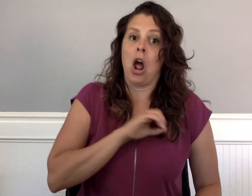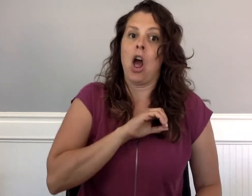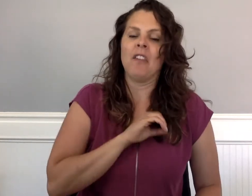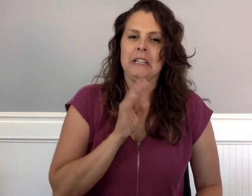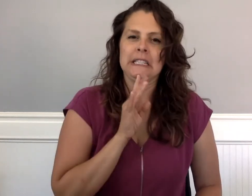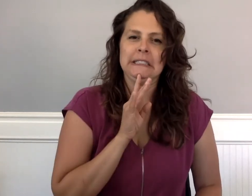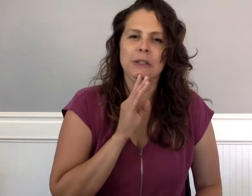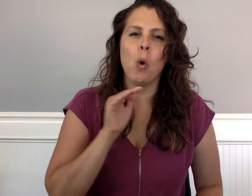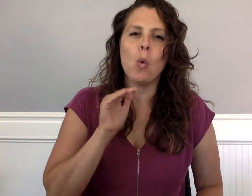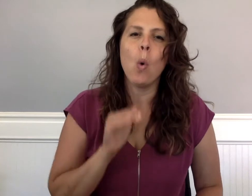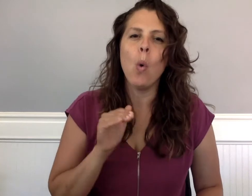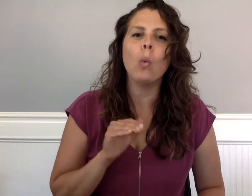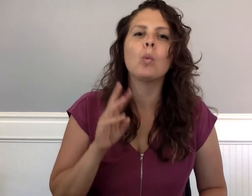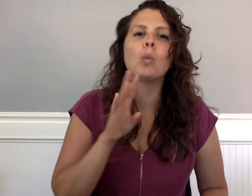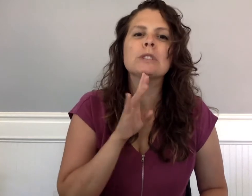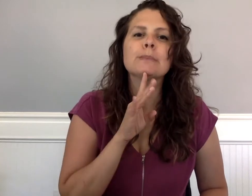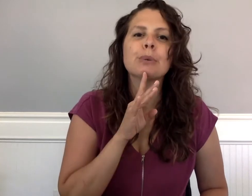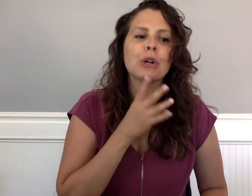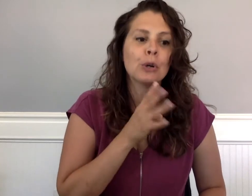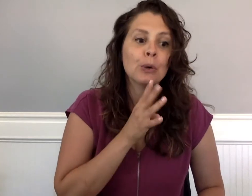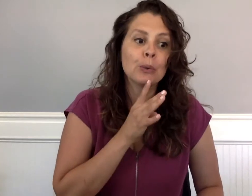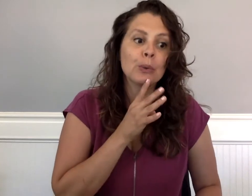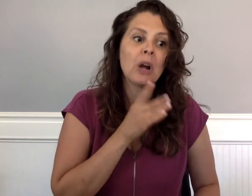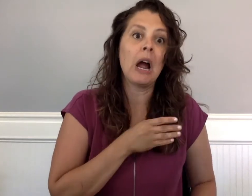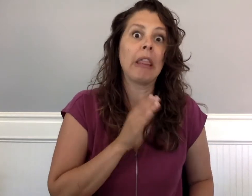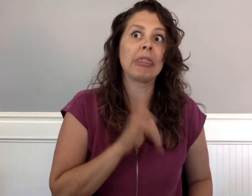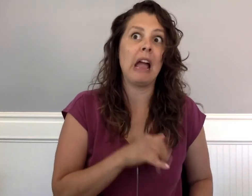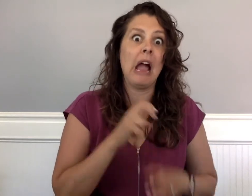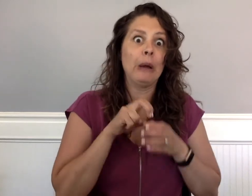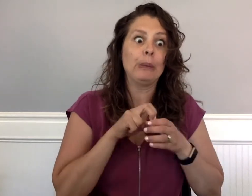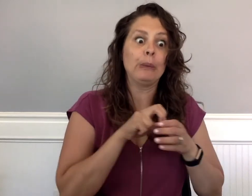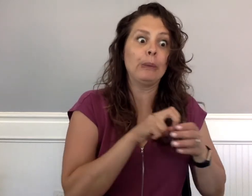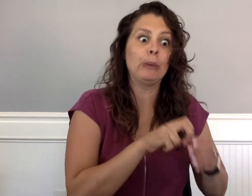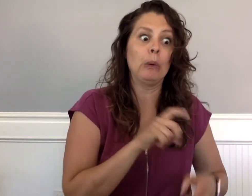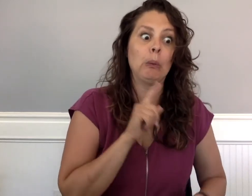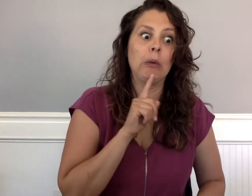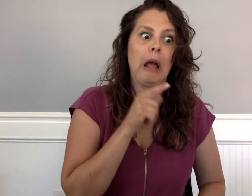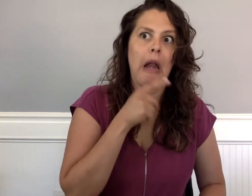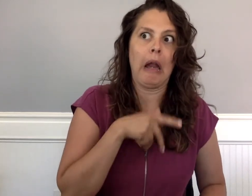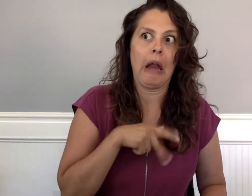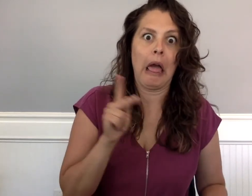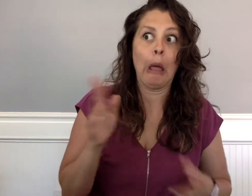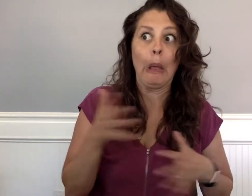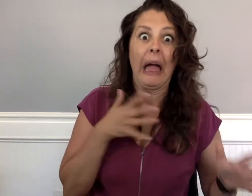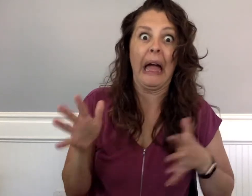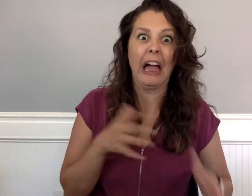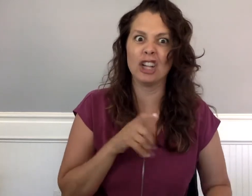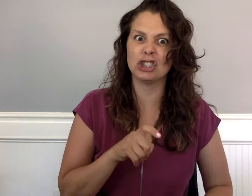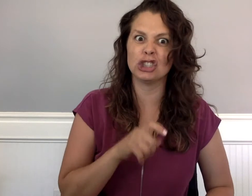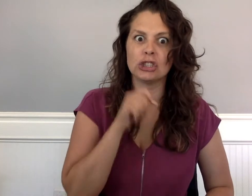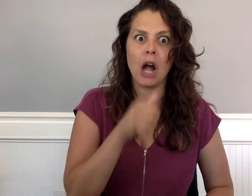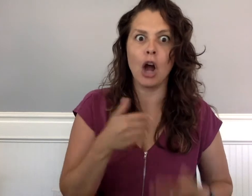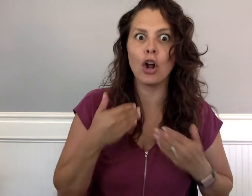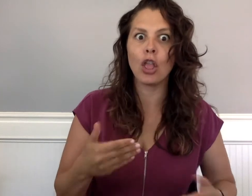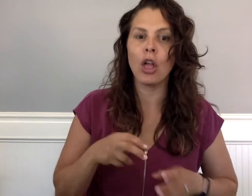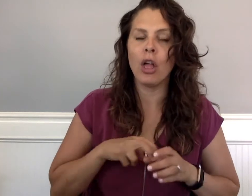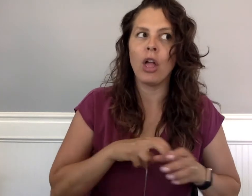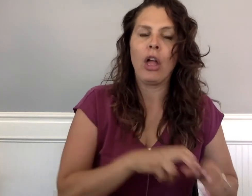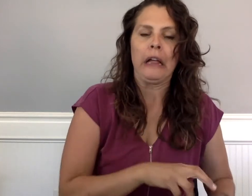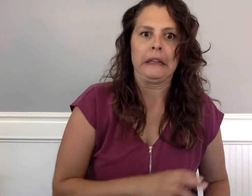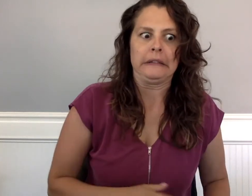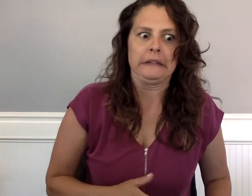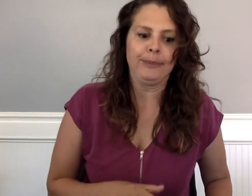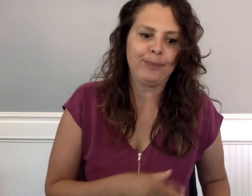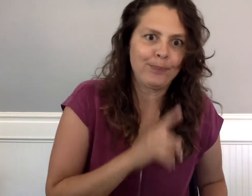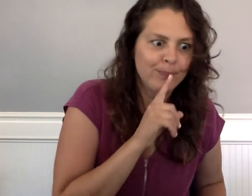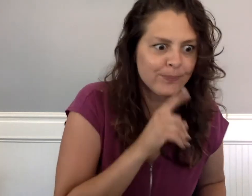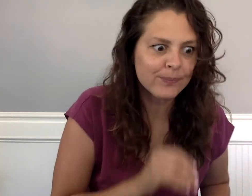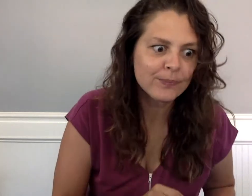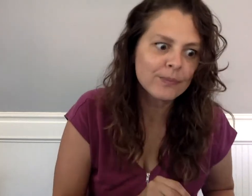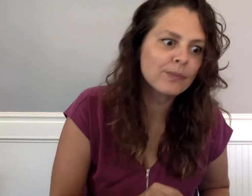“The gondola,” Oliver whispered to Charlie, “isn’t supposed to operate in wind like this.”